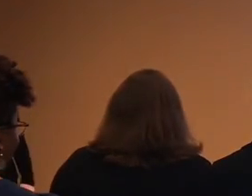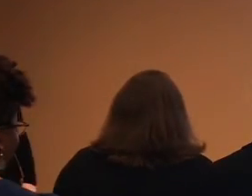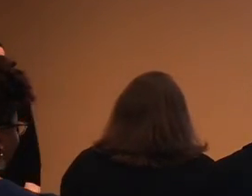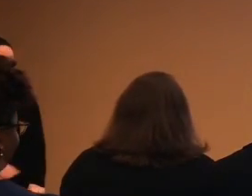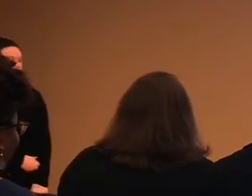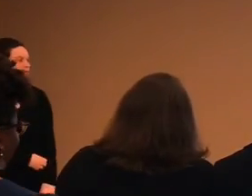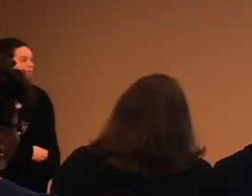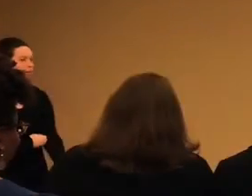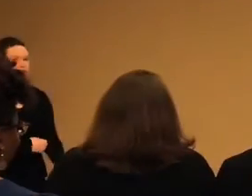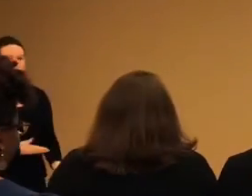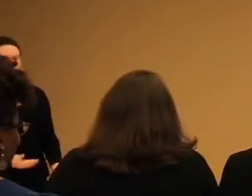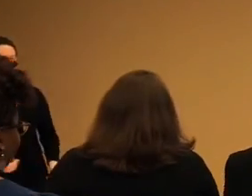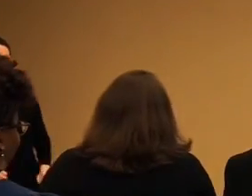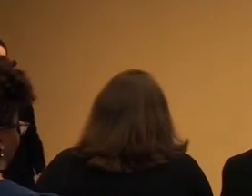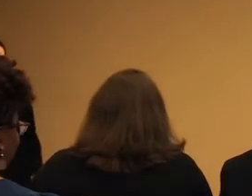Thank you